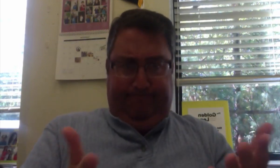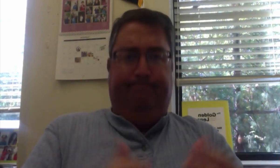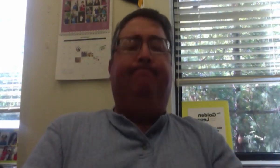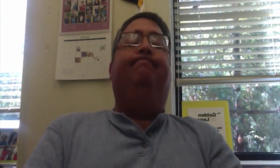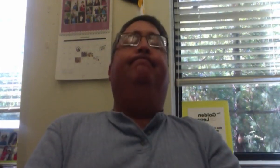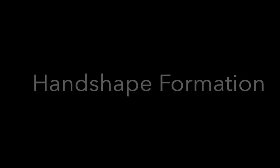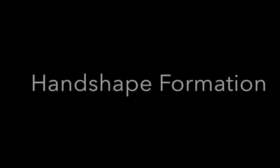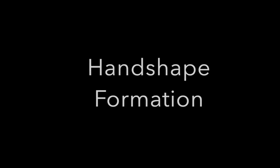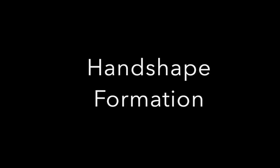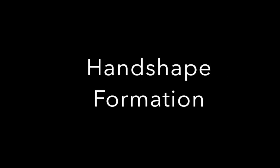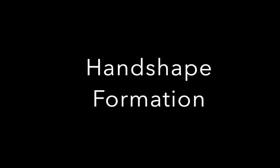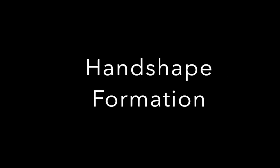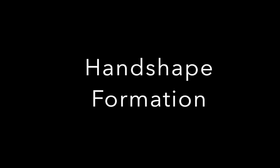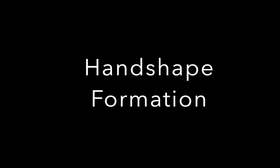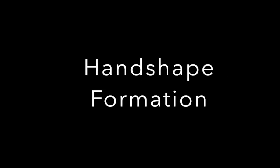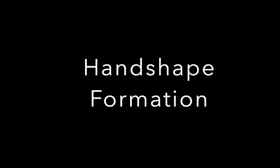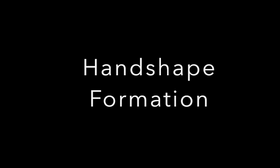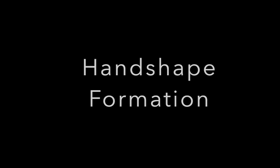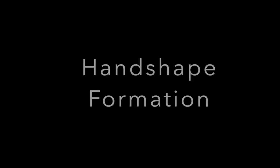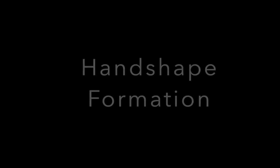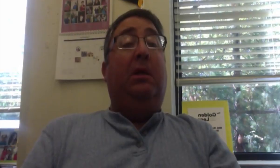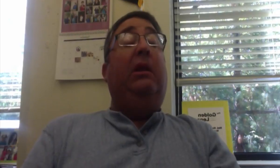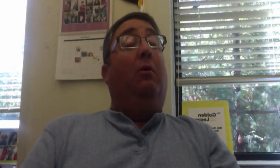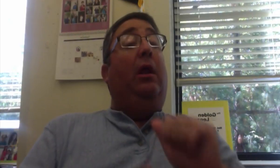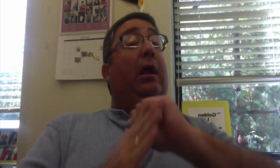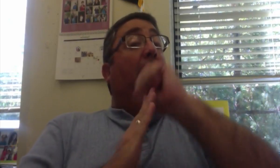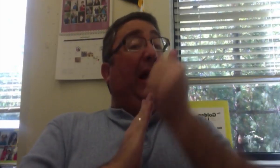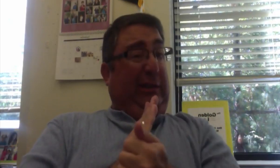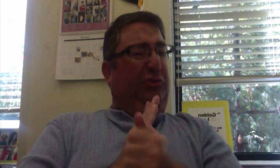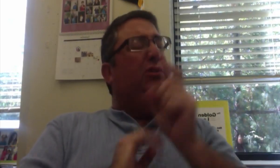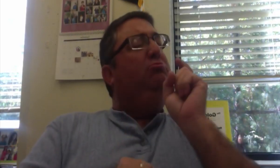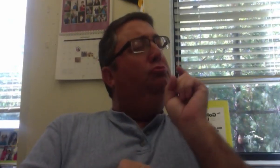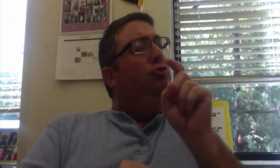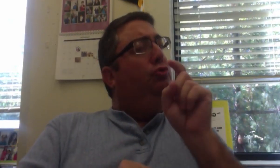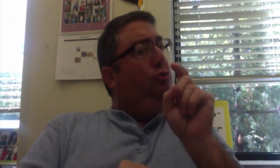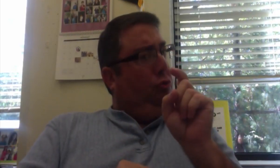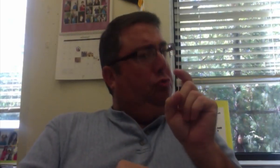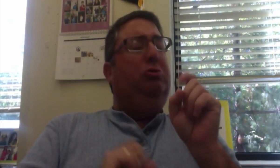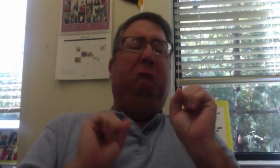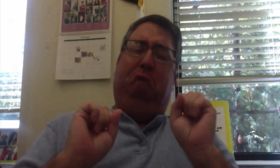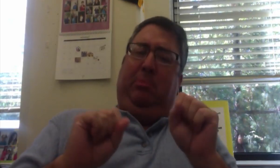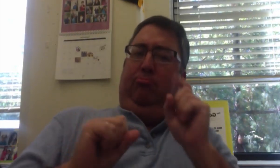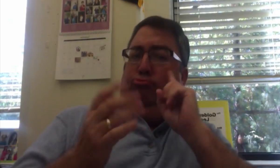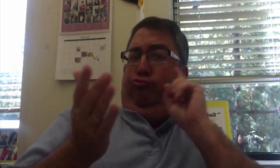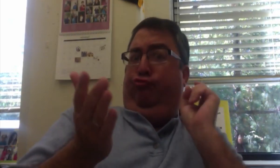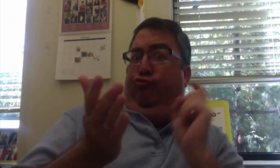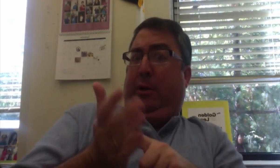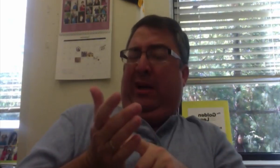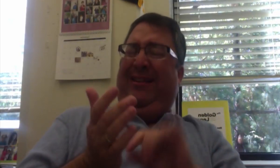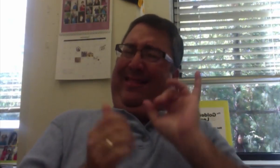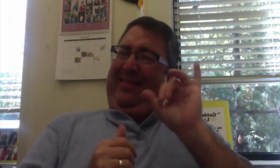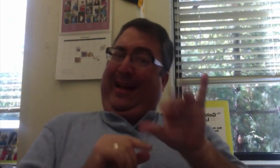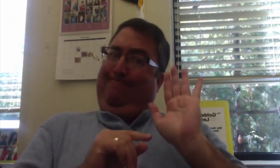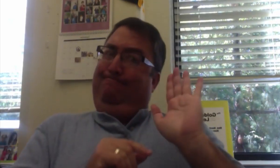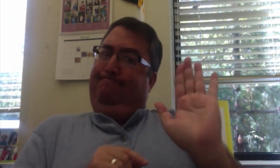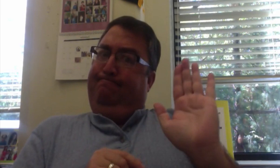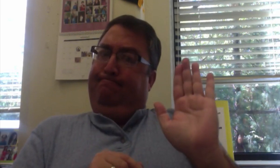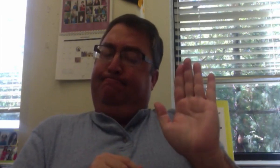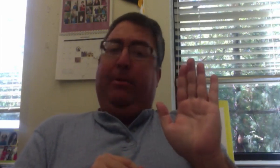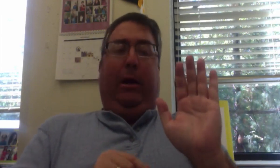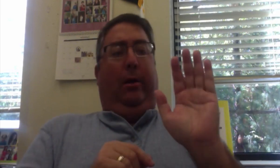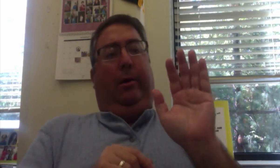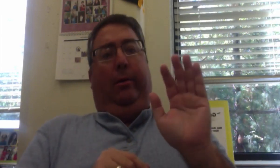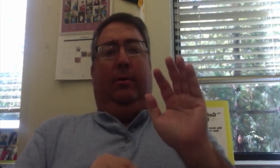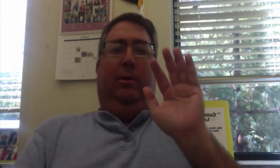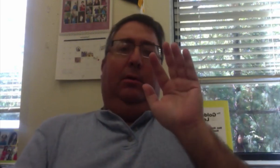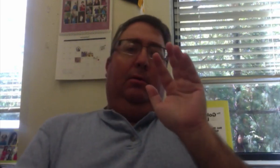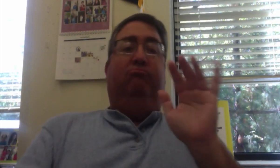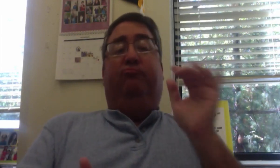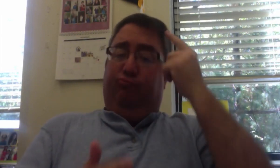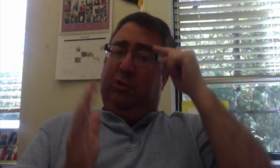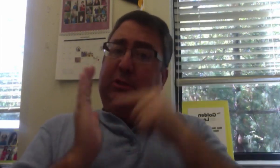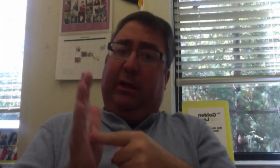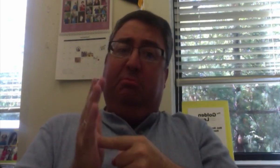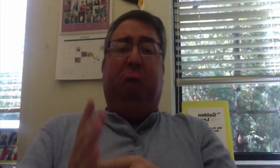The handshape should be recognizable for what it is supposed to represent. For example,